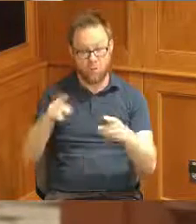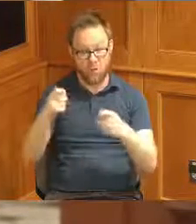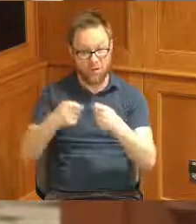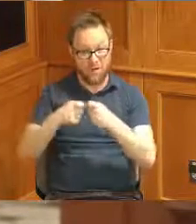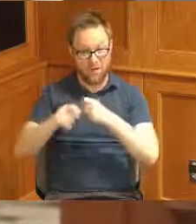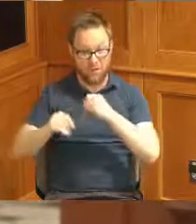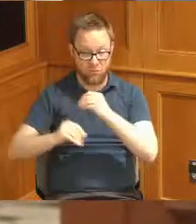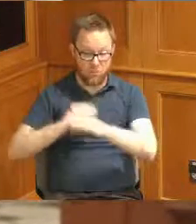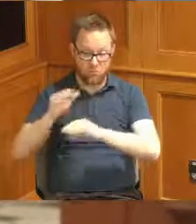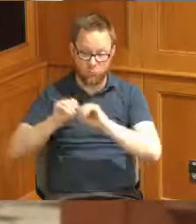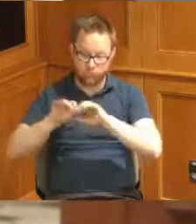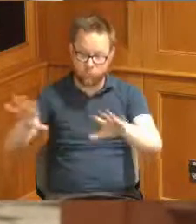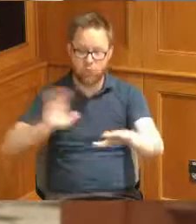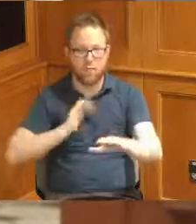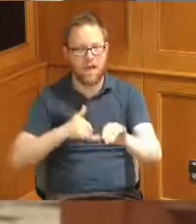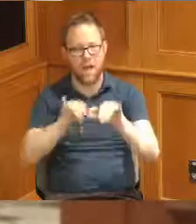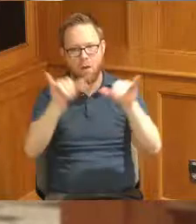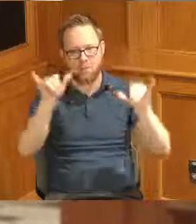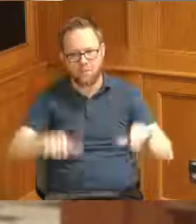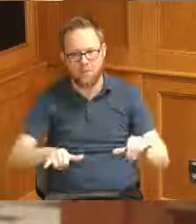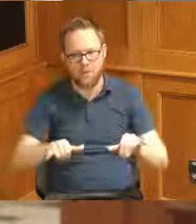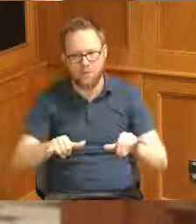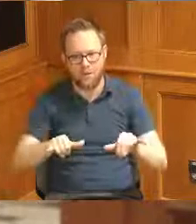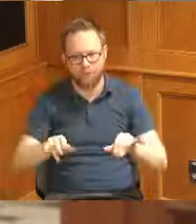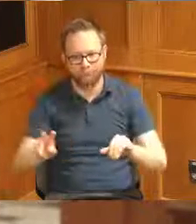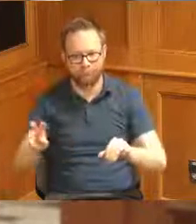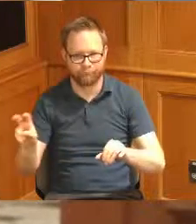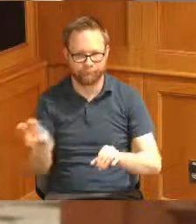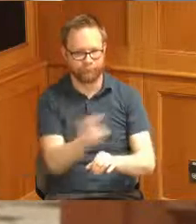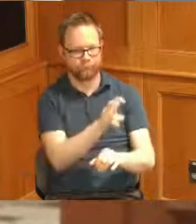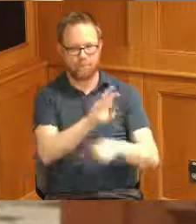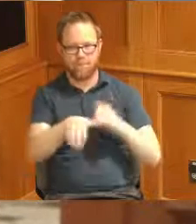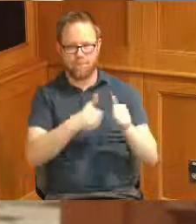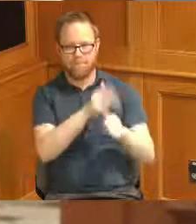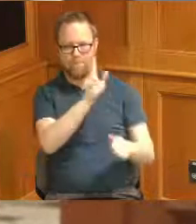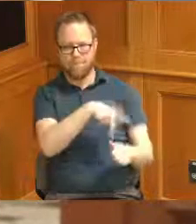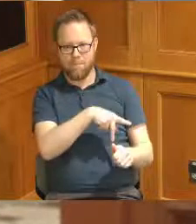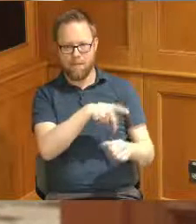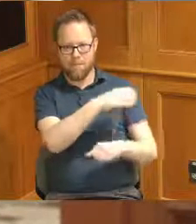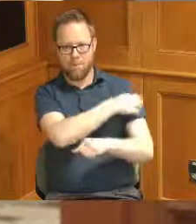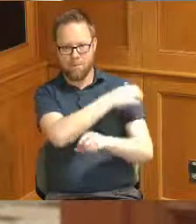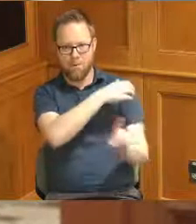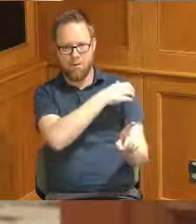systems automatically went to a battery-powered backup as it is designed however a key component